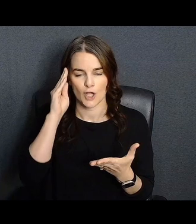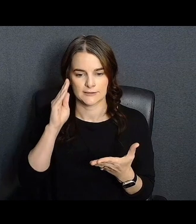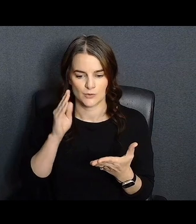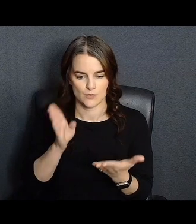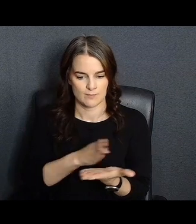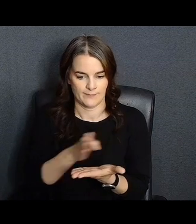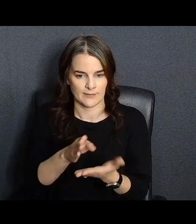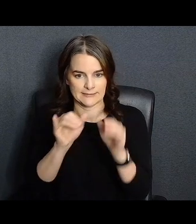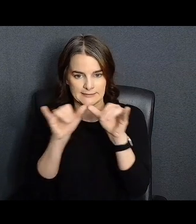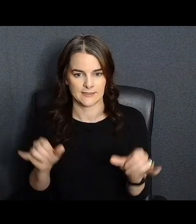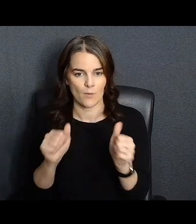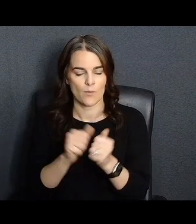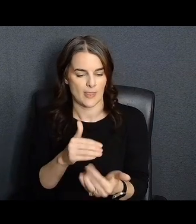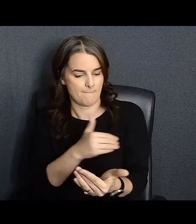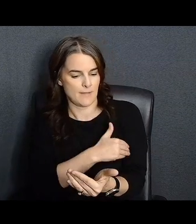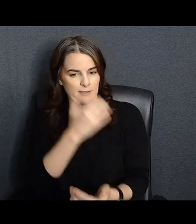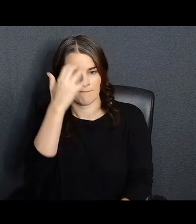for those particular words.